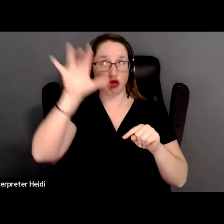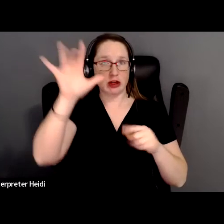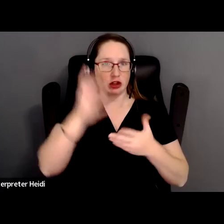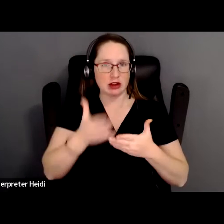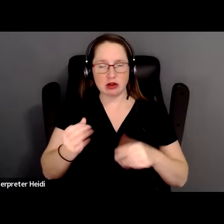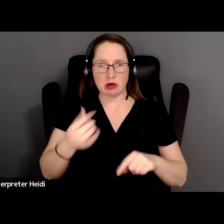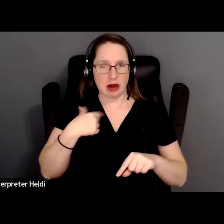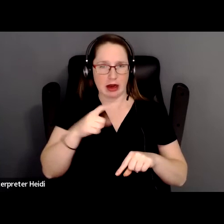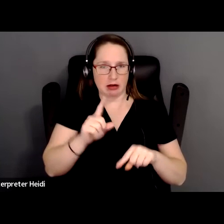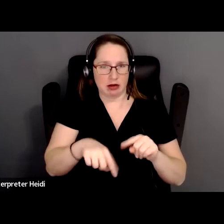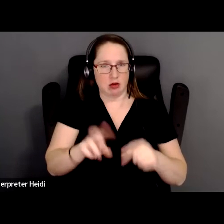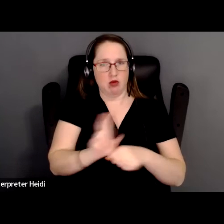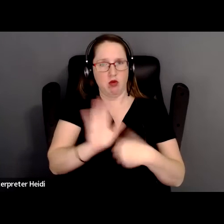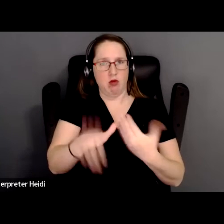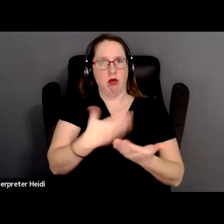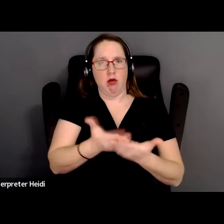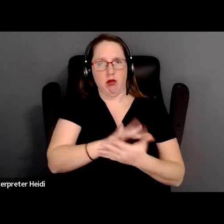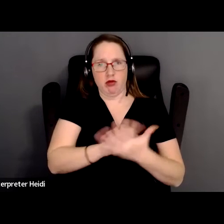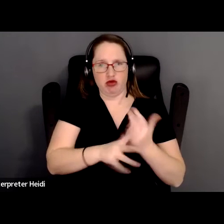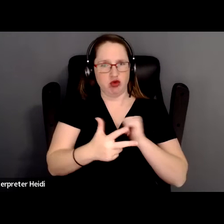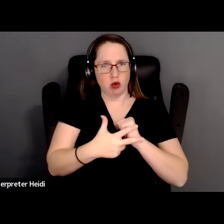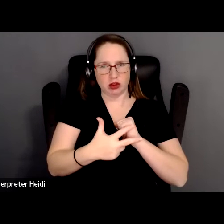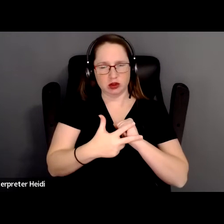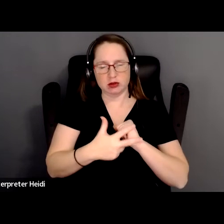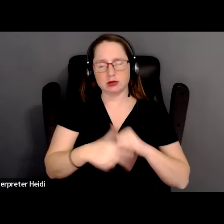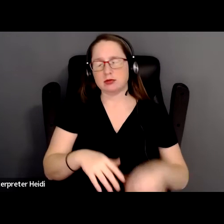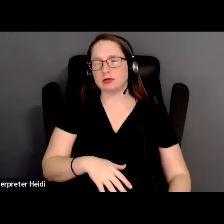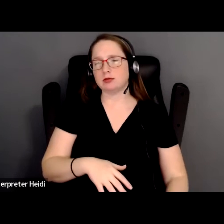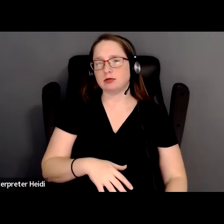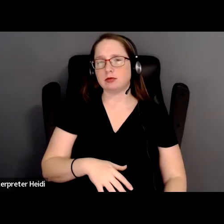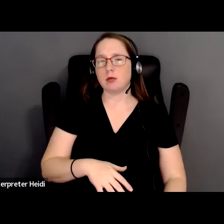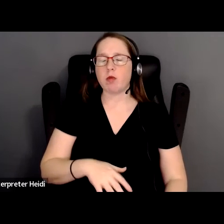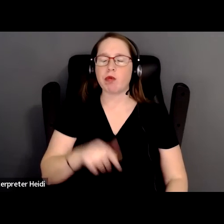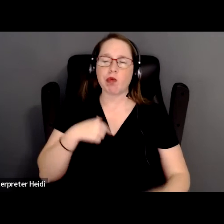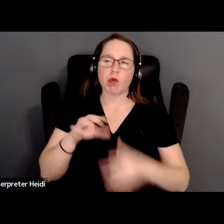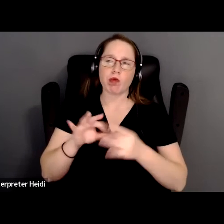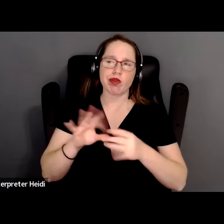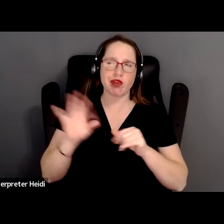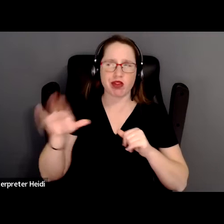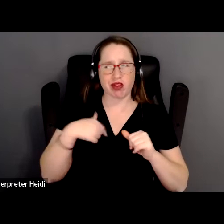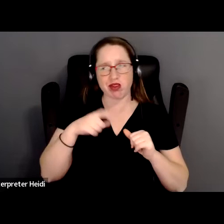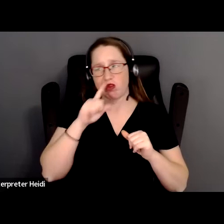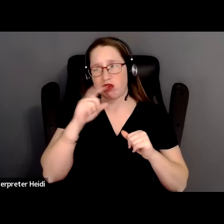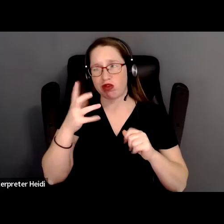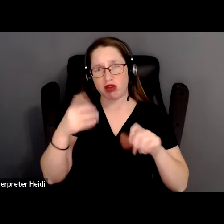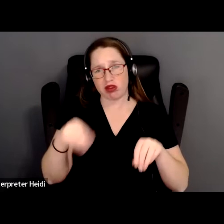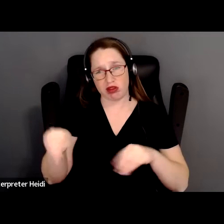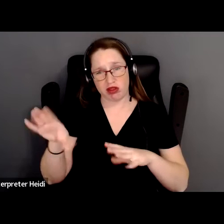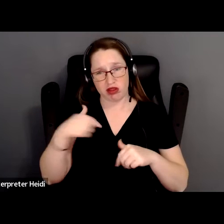couldn't use all of this, and so I mentioned to her I really like to move, and